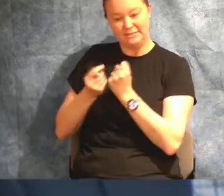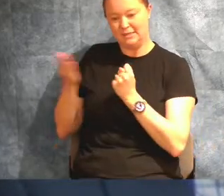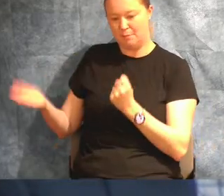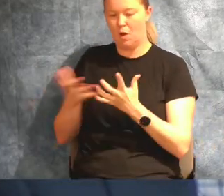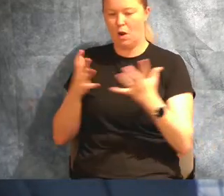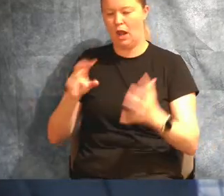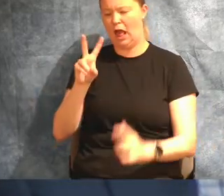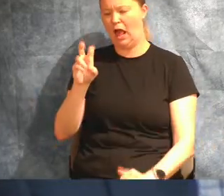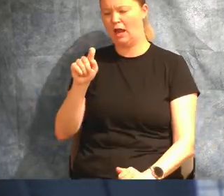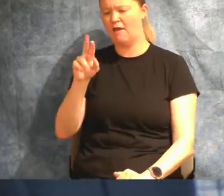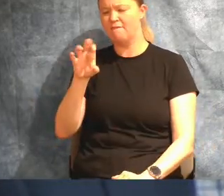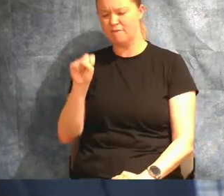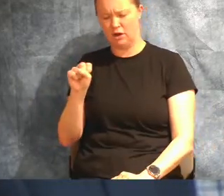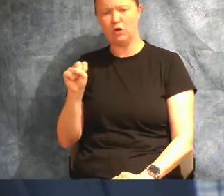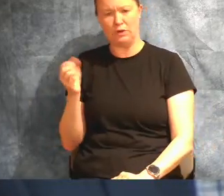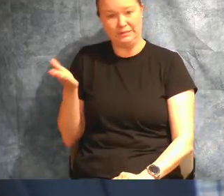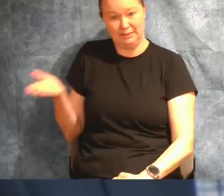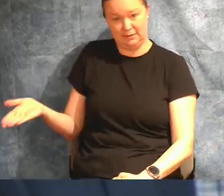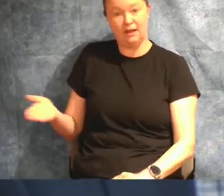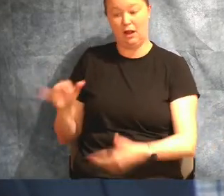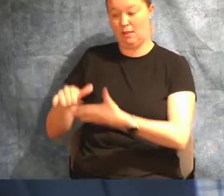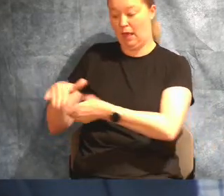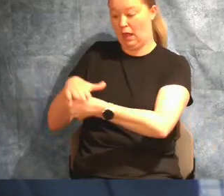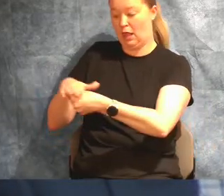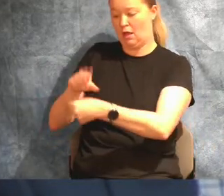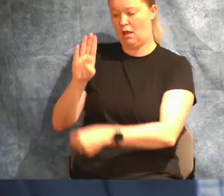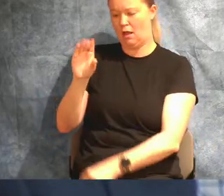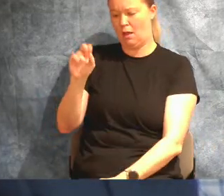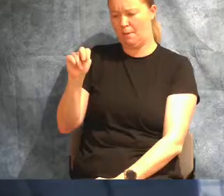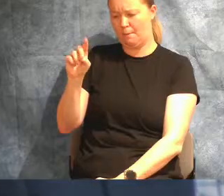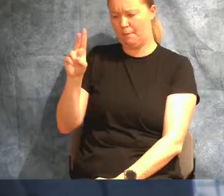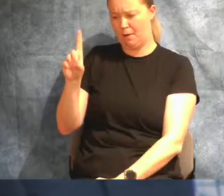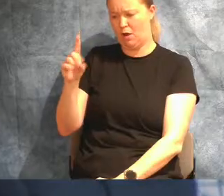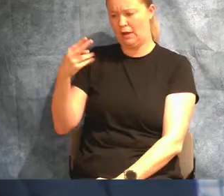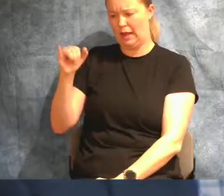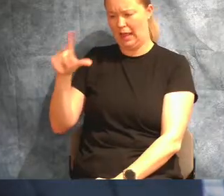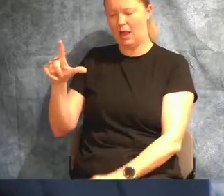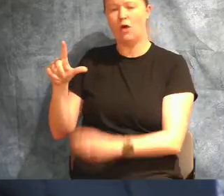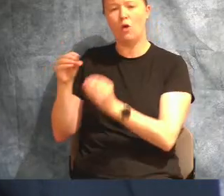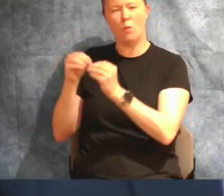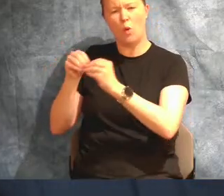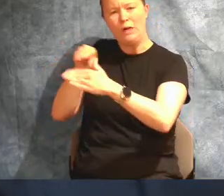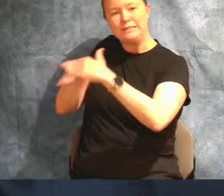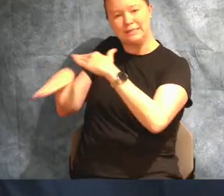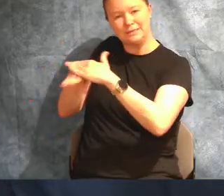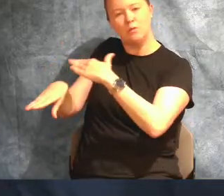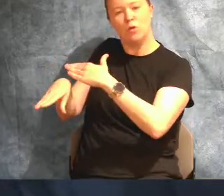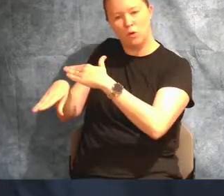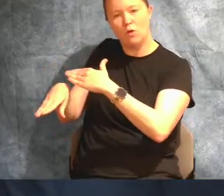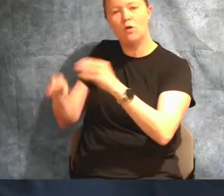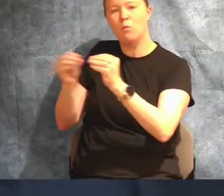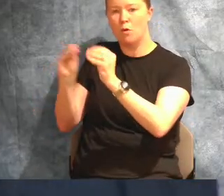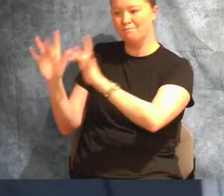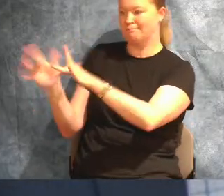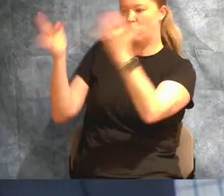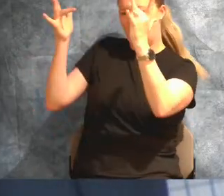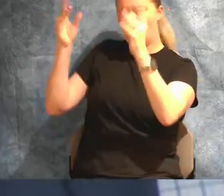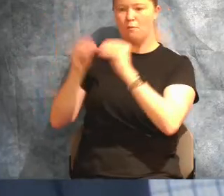the room. that location at the Bond Hill facility is more accessible. It's brighter. It's more open.